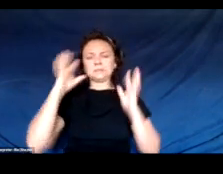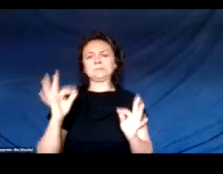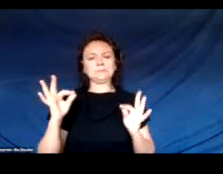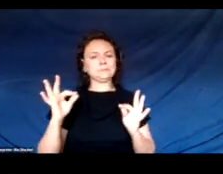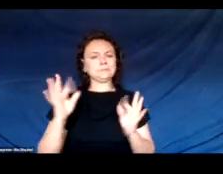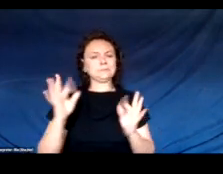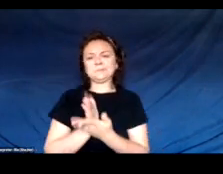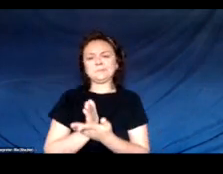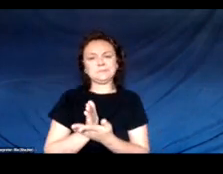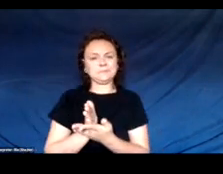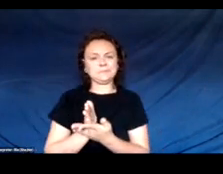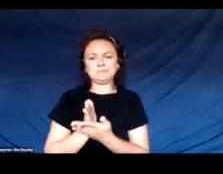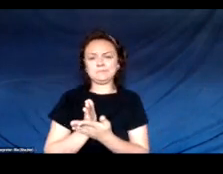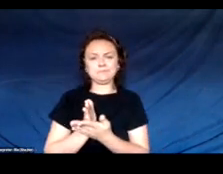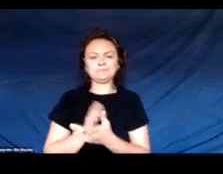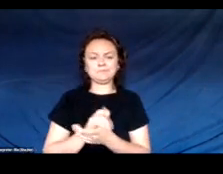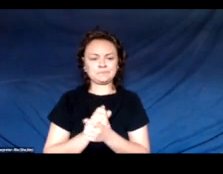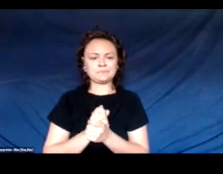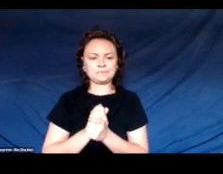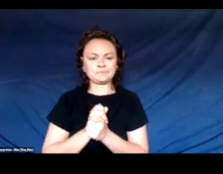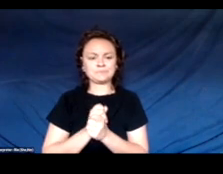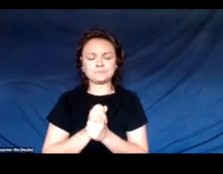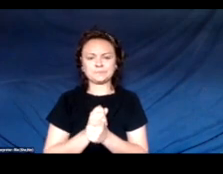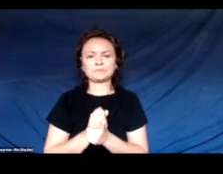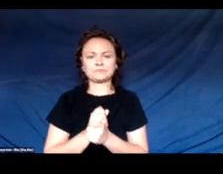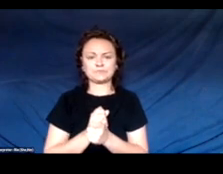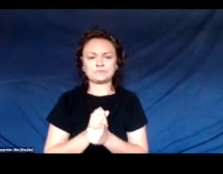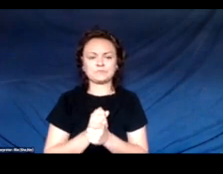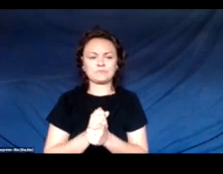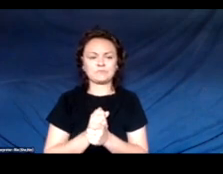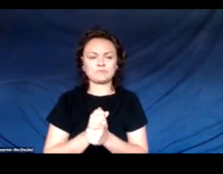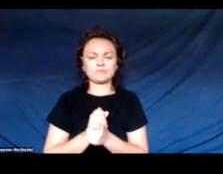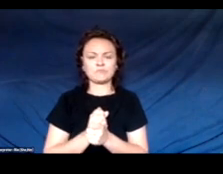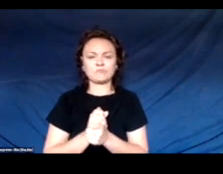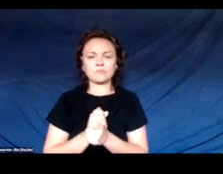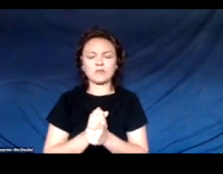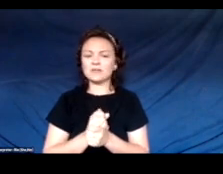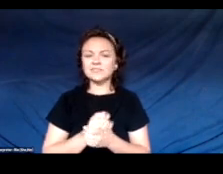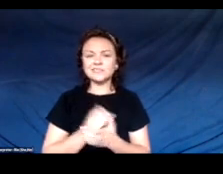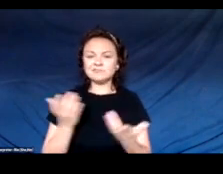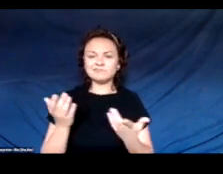We had to stop because there's no way, like, this is more feasible,